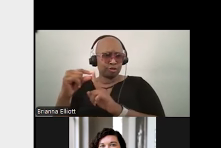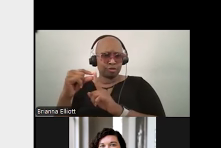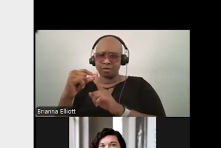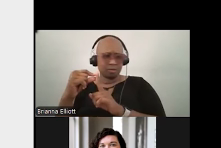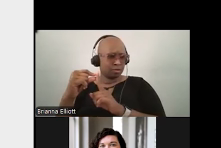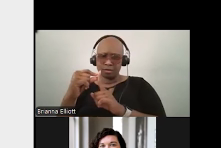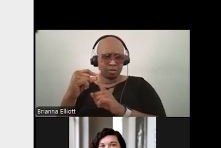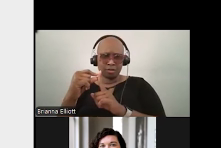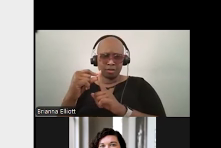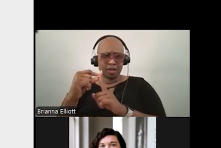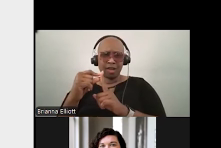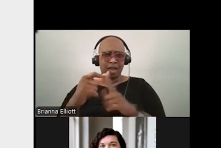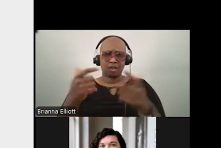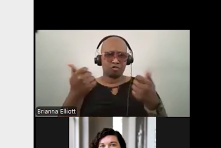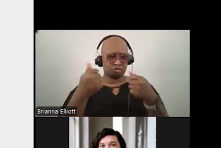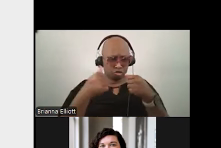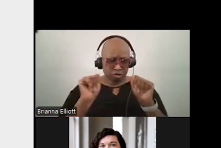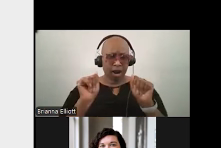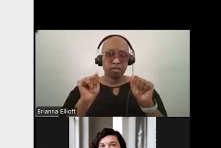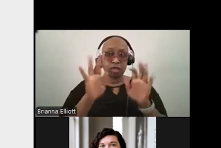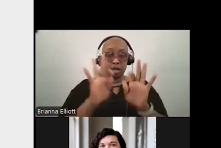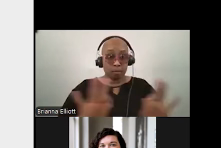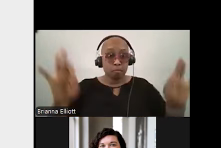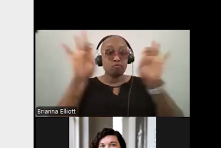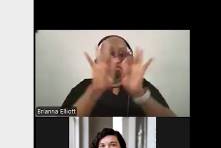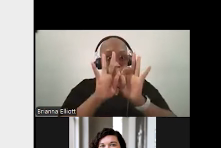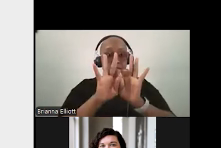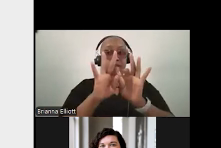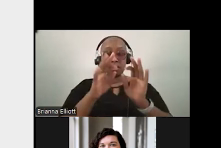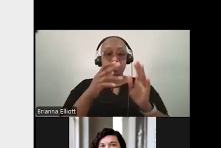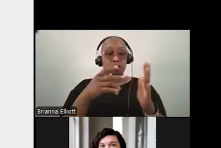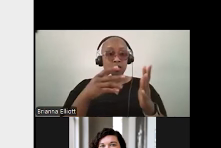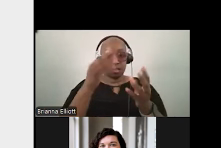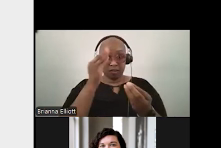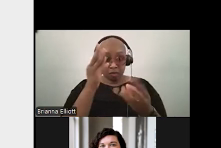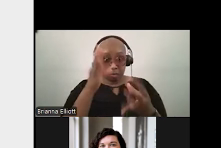information from a necessary document. That color contrast is going to ensure readability for people